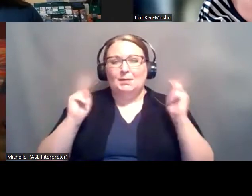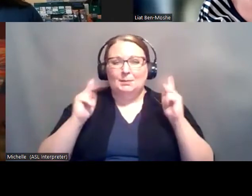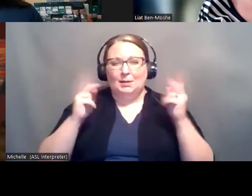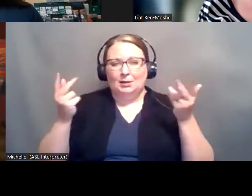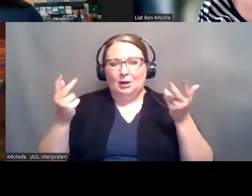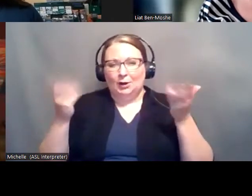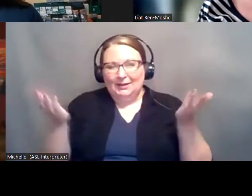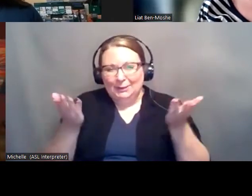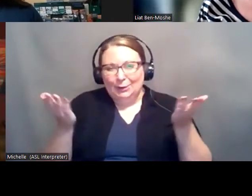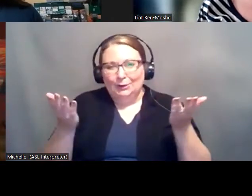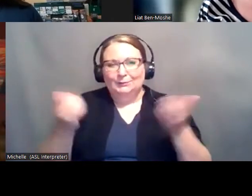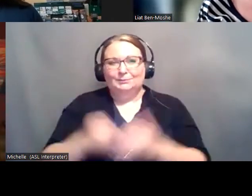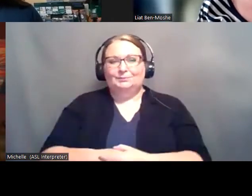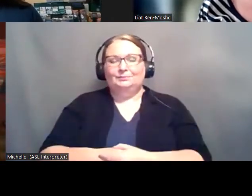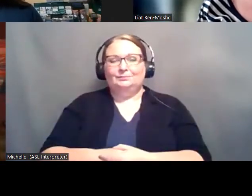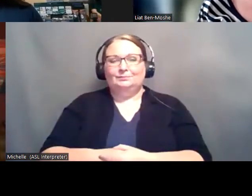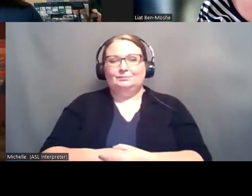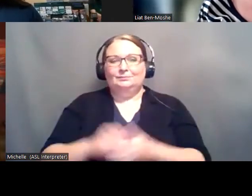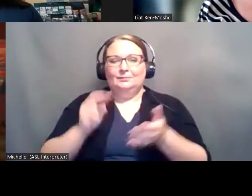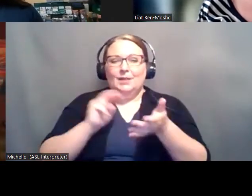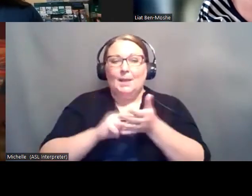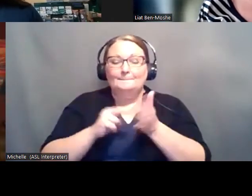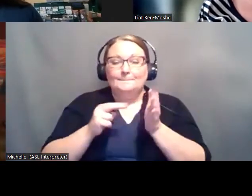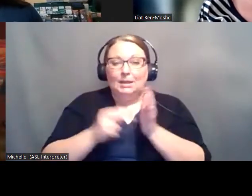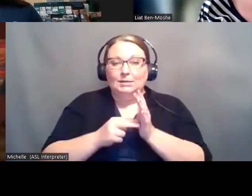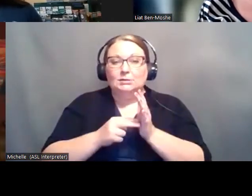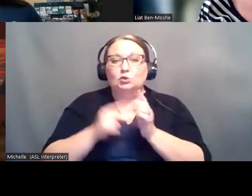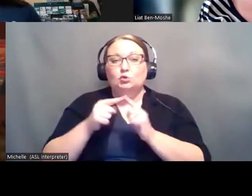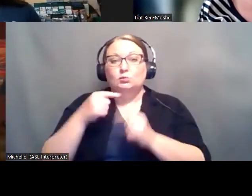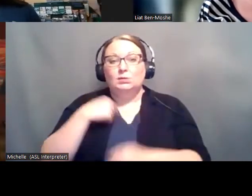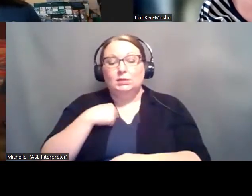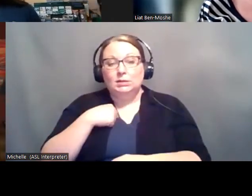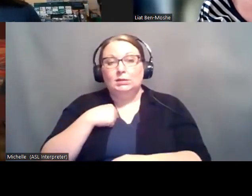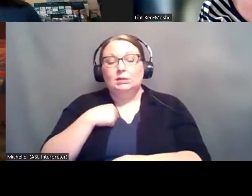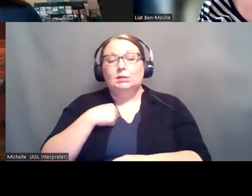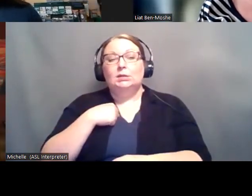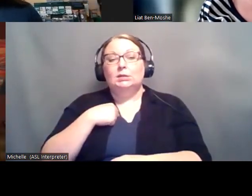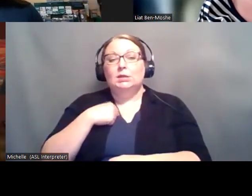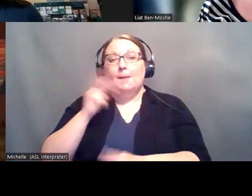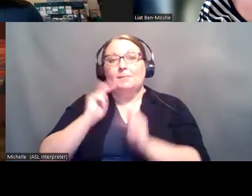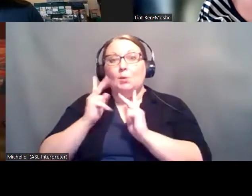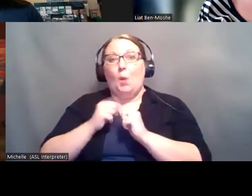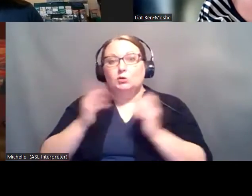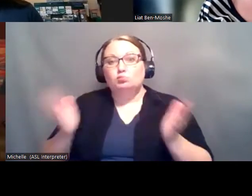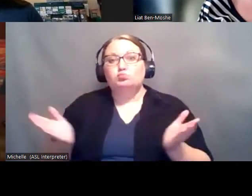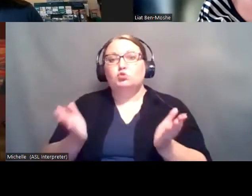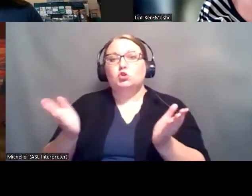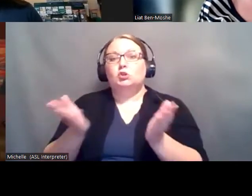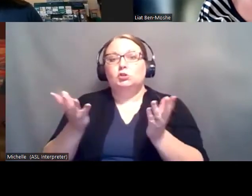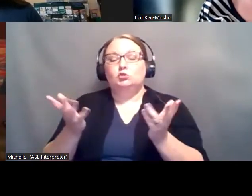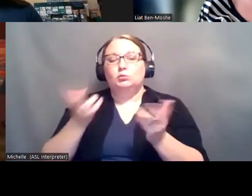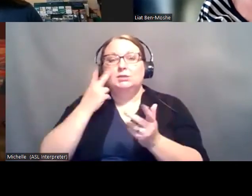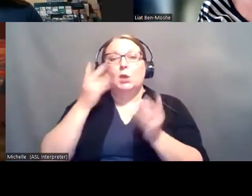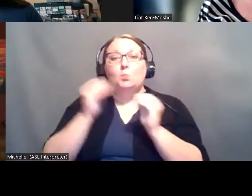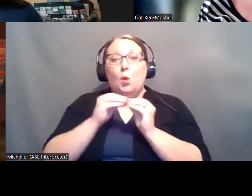and it means to me that people wanna push for more Disability Cultural Centers